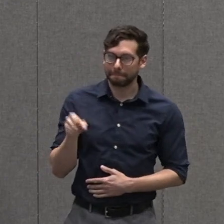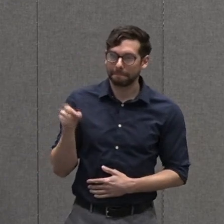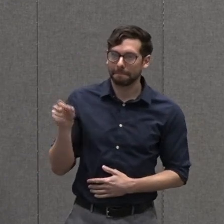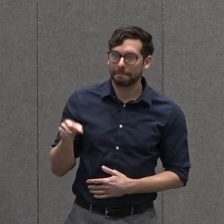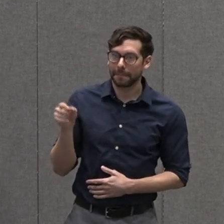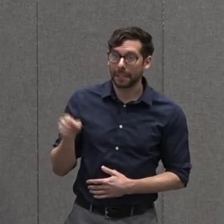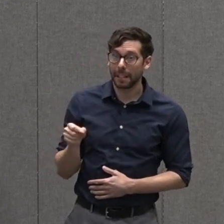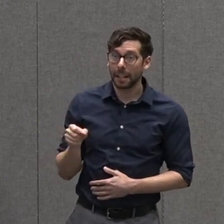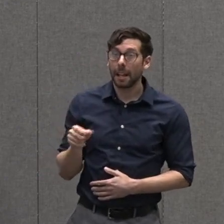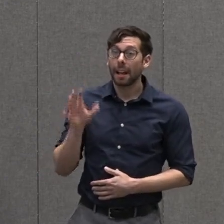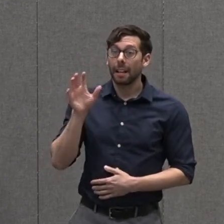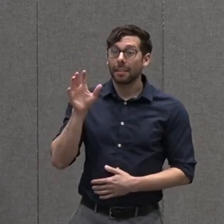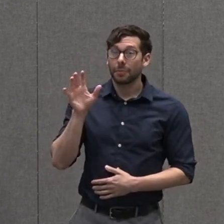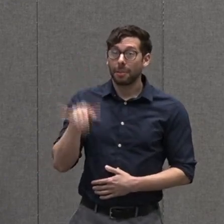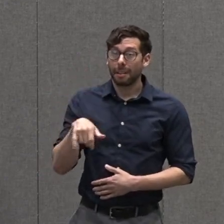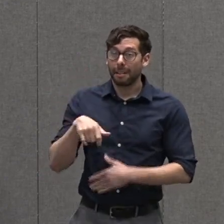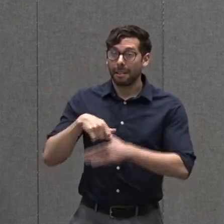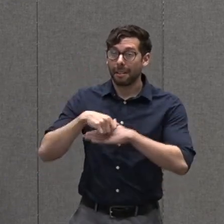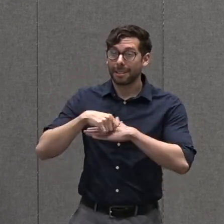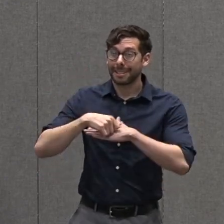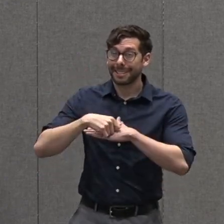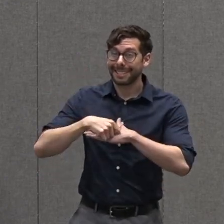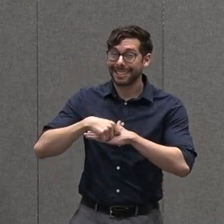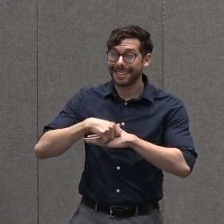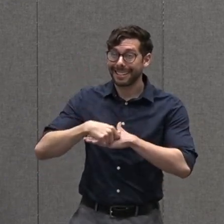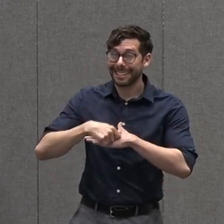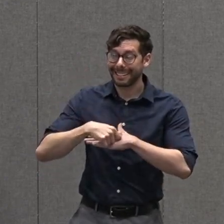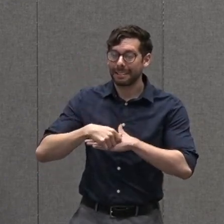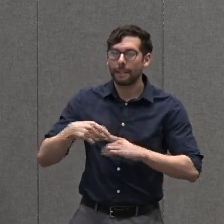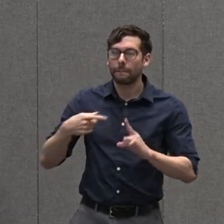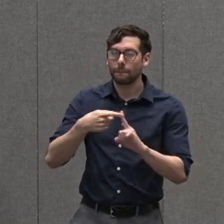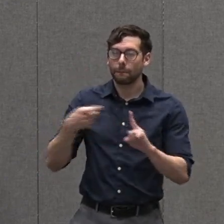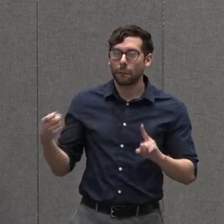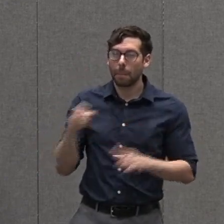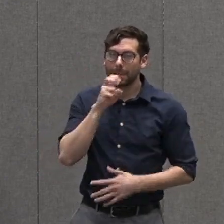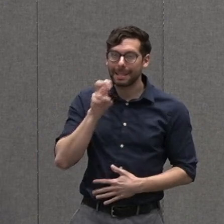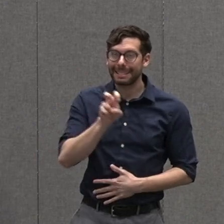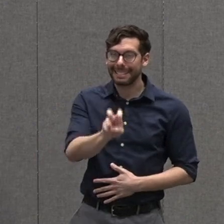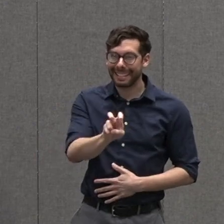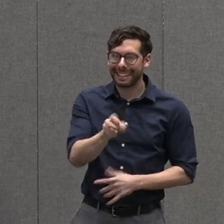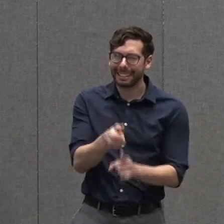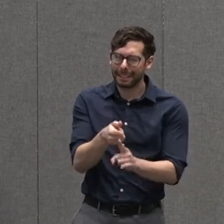So, this is the skin from a snake that died, this is the full skin.